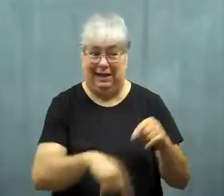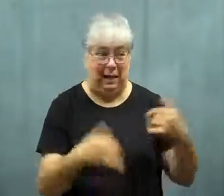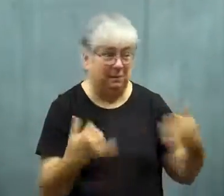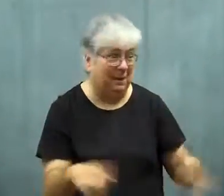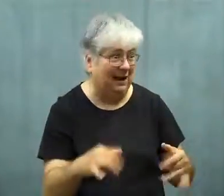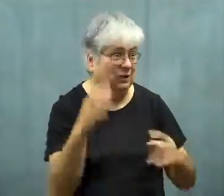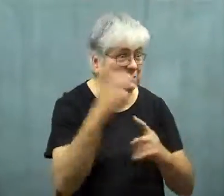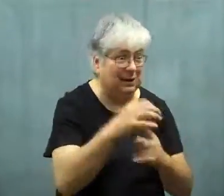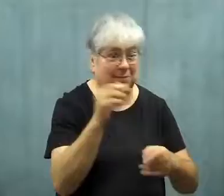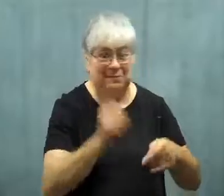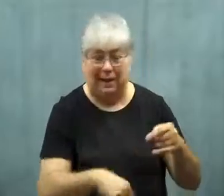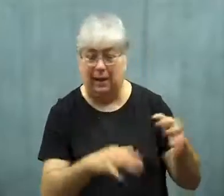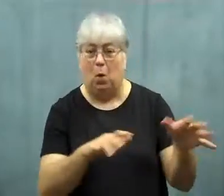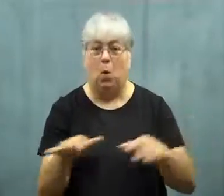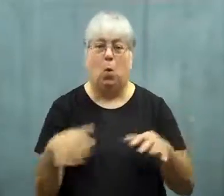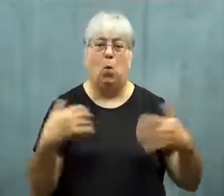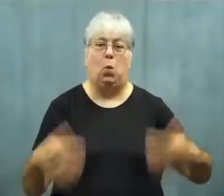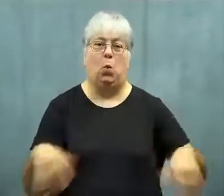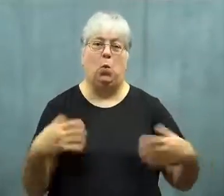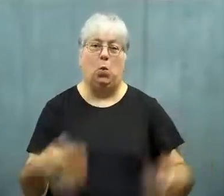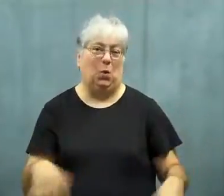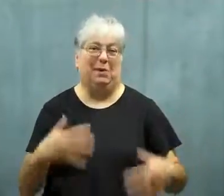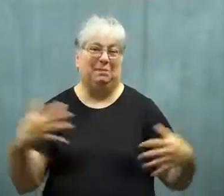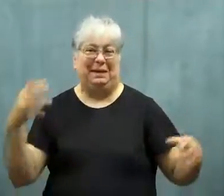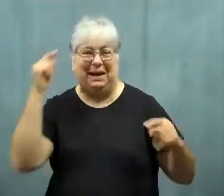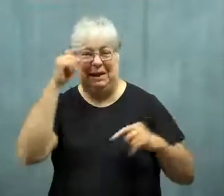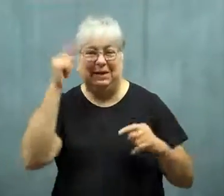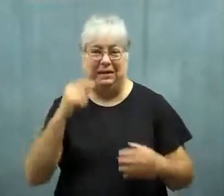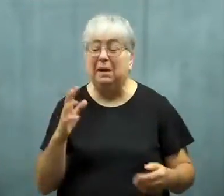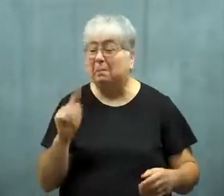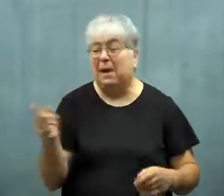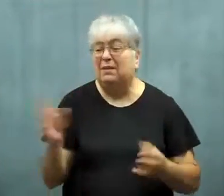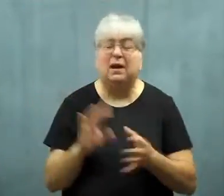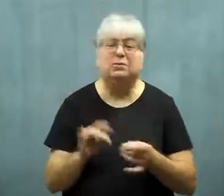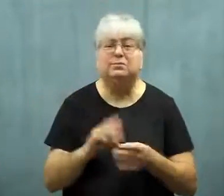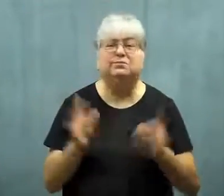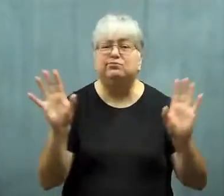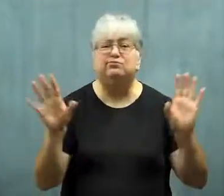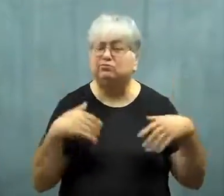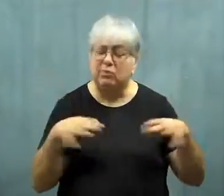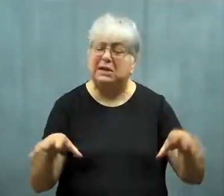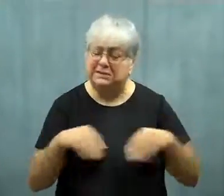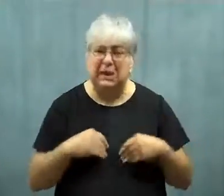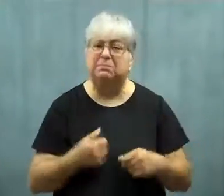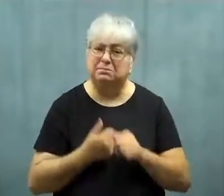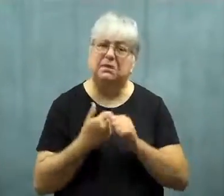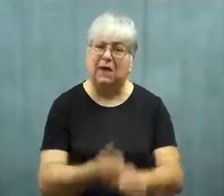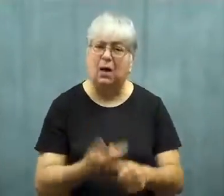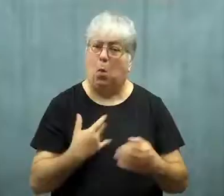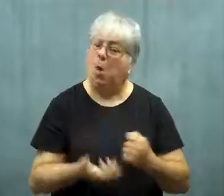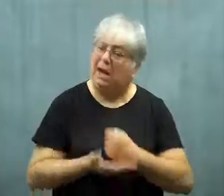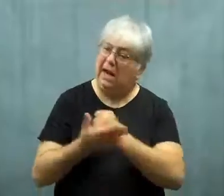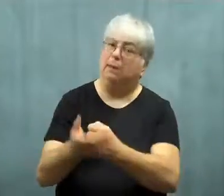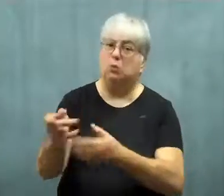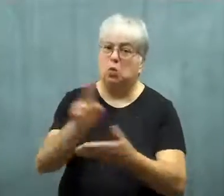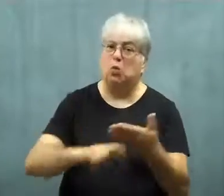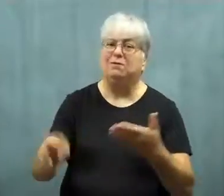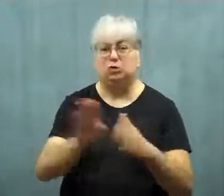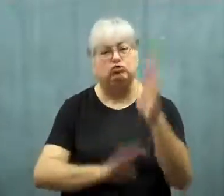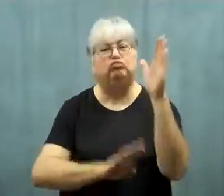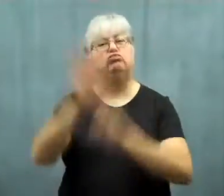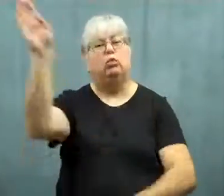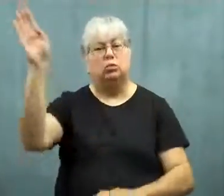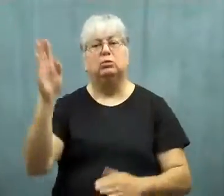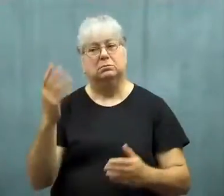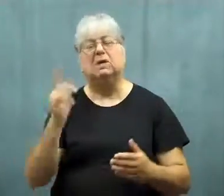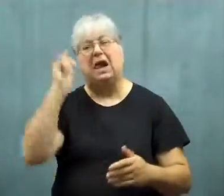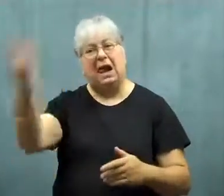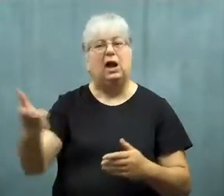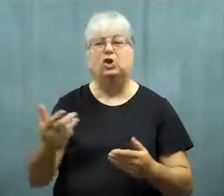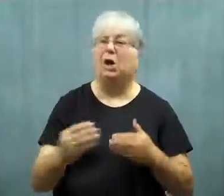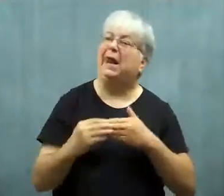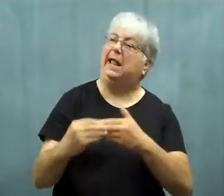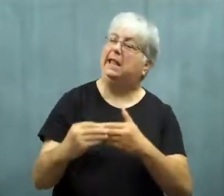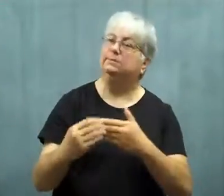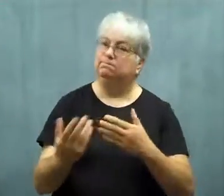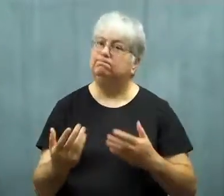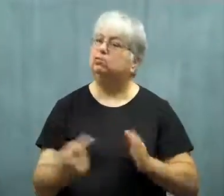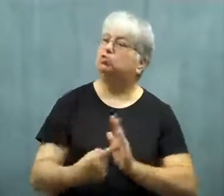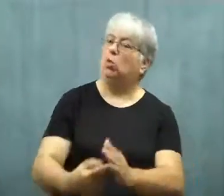The team can't play any championship games. It will be a headache.